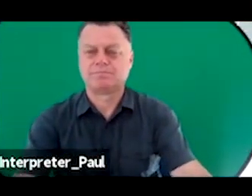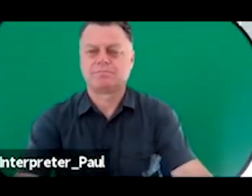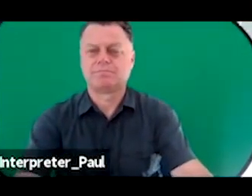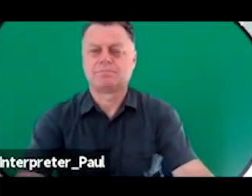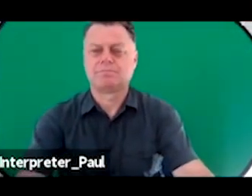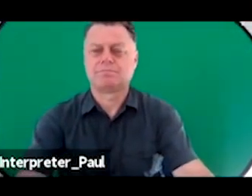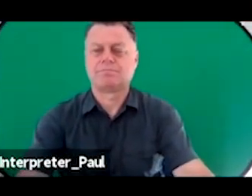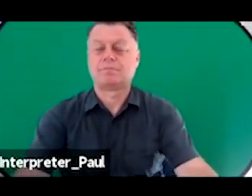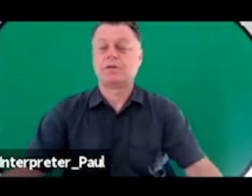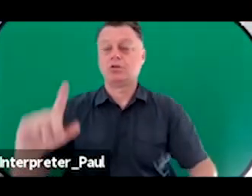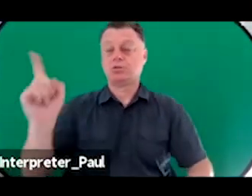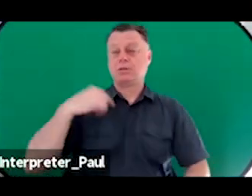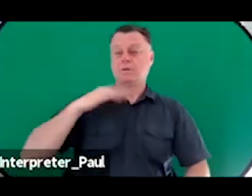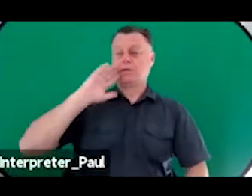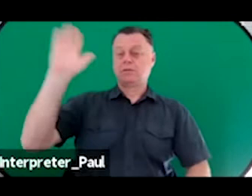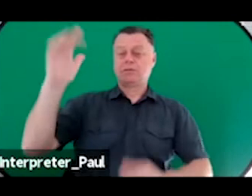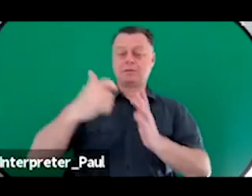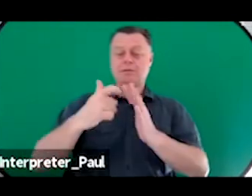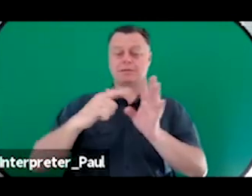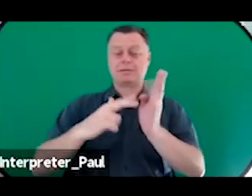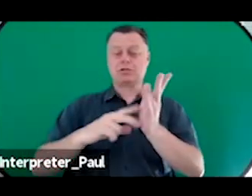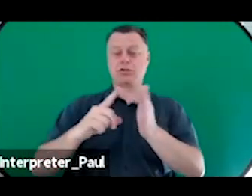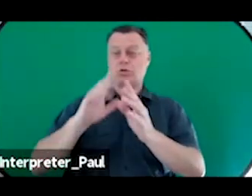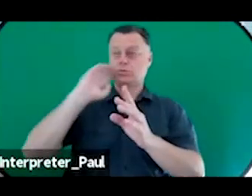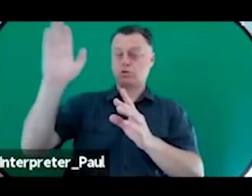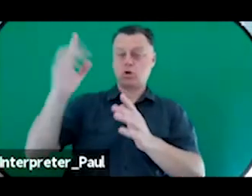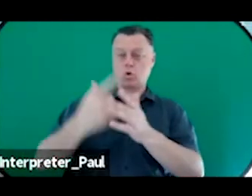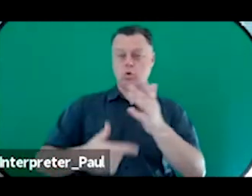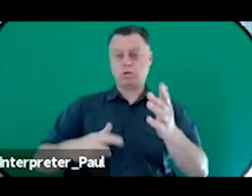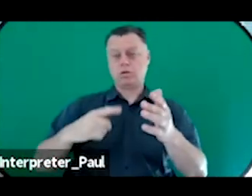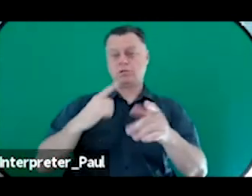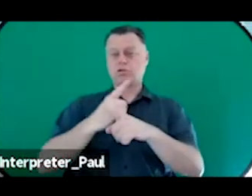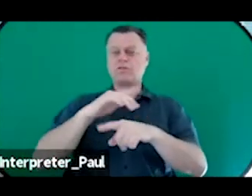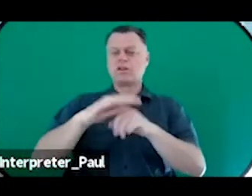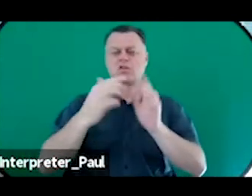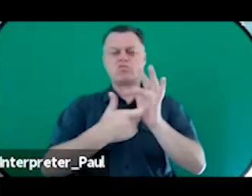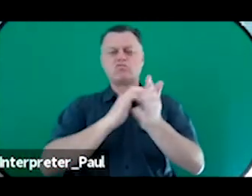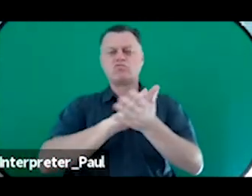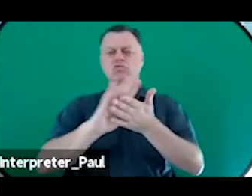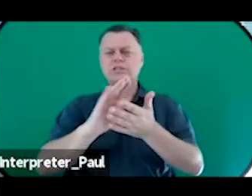this keynote, I want to go beyond what we talked about in that Reach Everyone, Teach Everyone book.